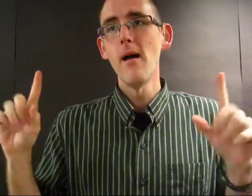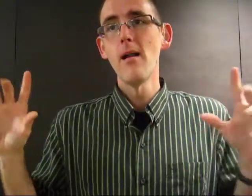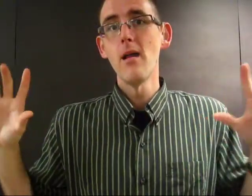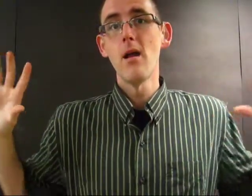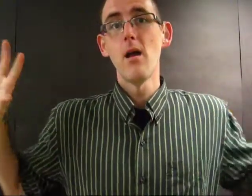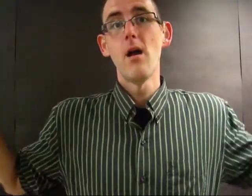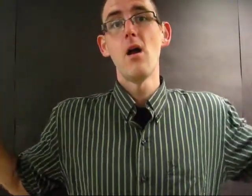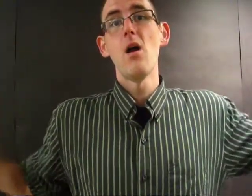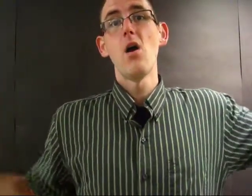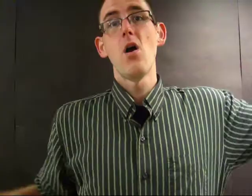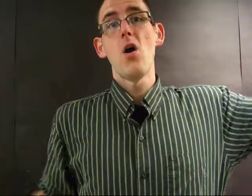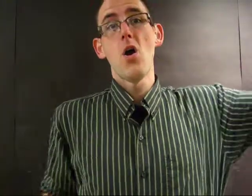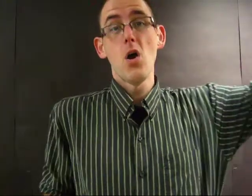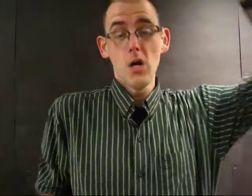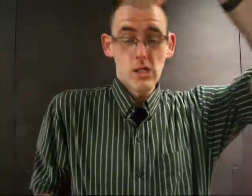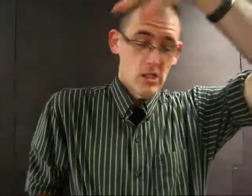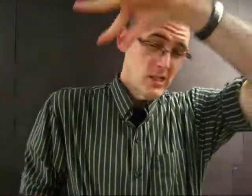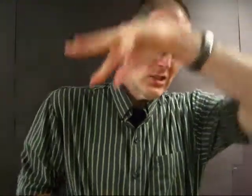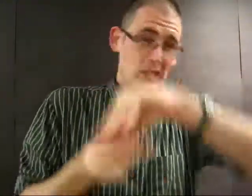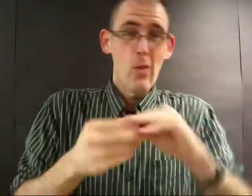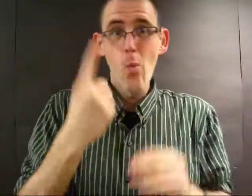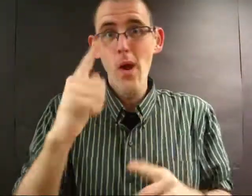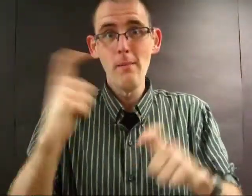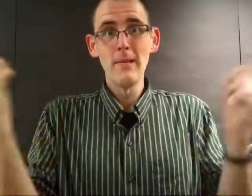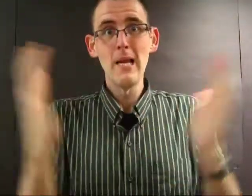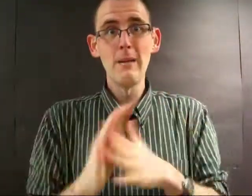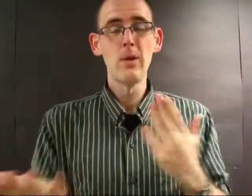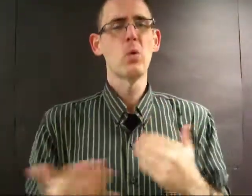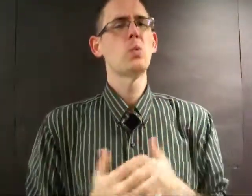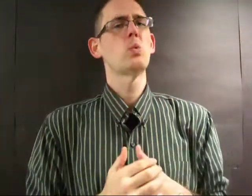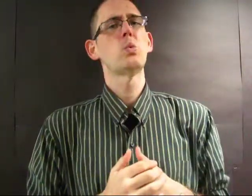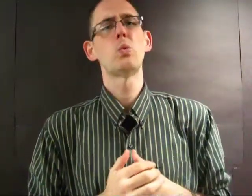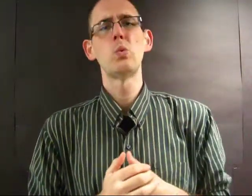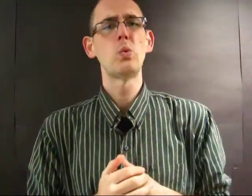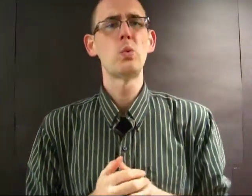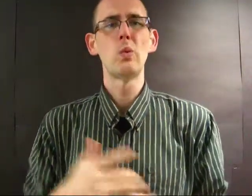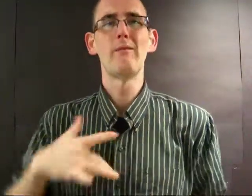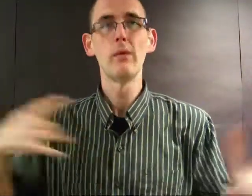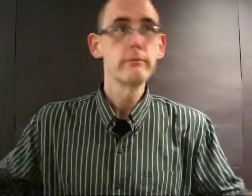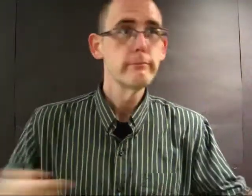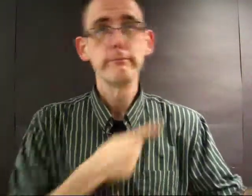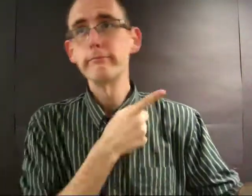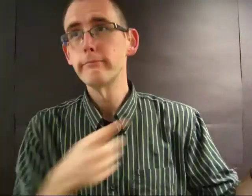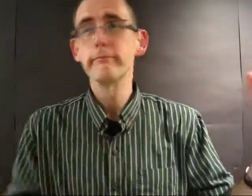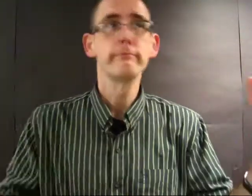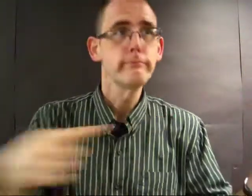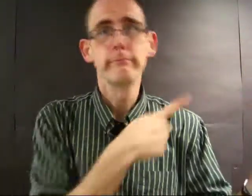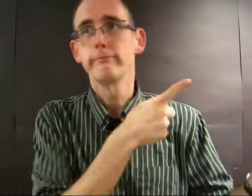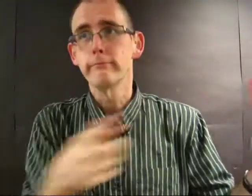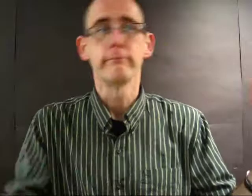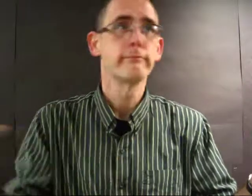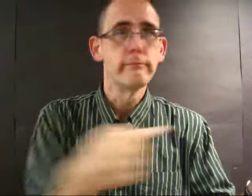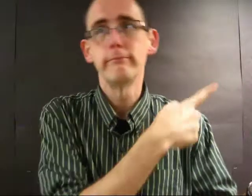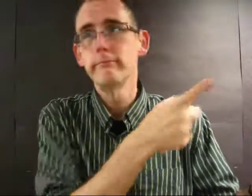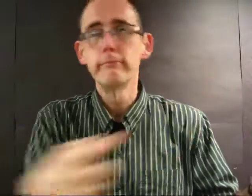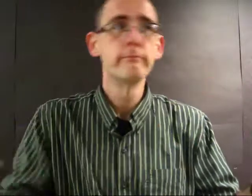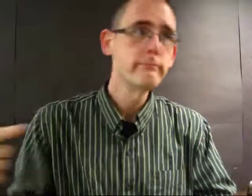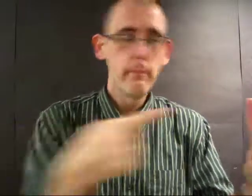But taken all together in a single giant book, it just felt like it took forever to get to the point.